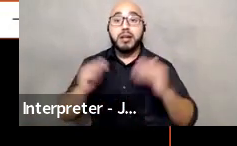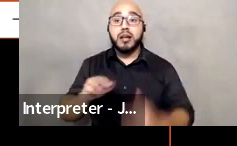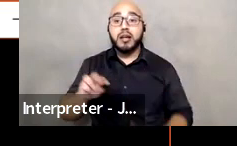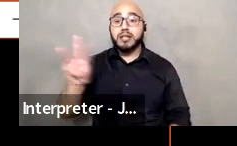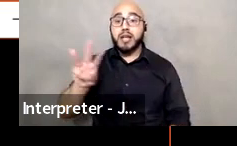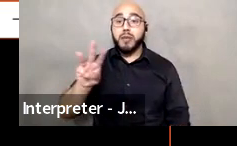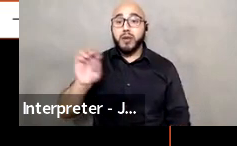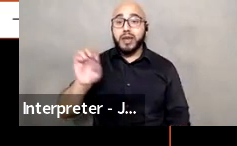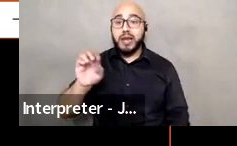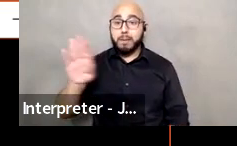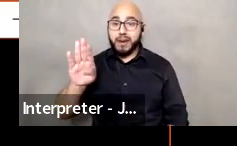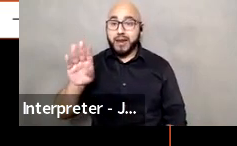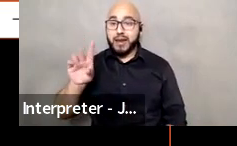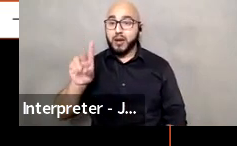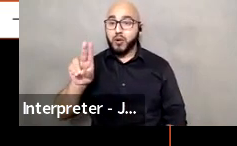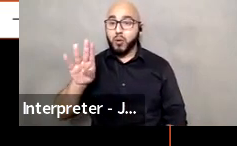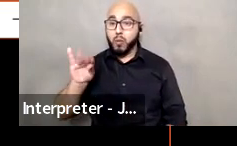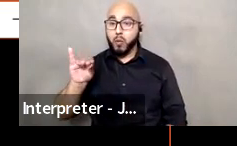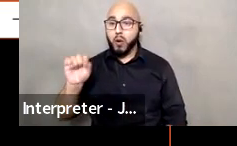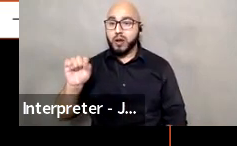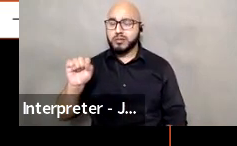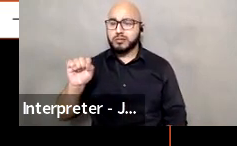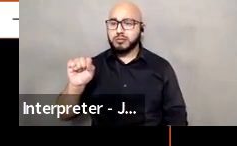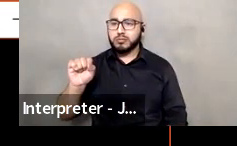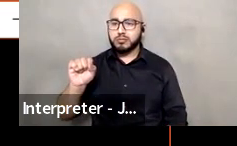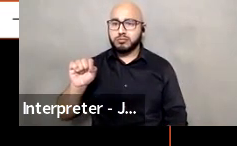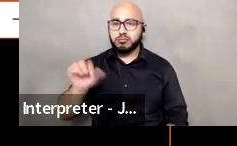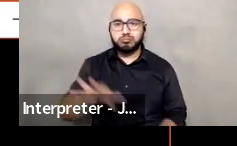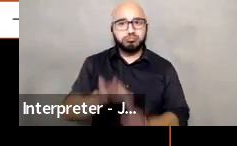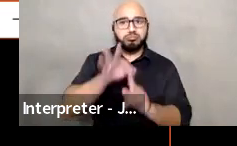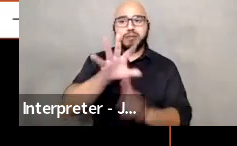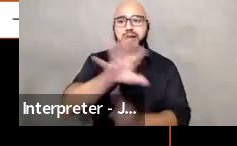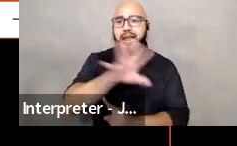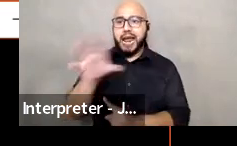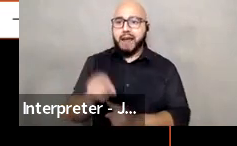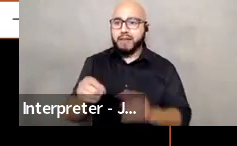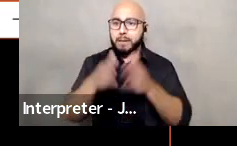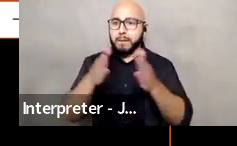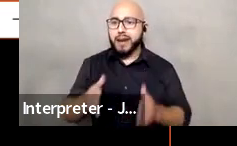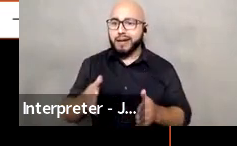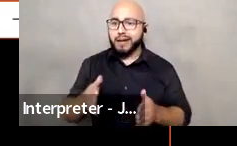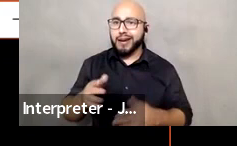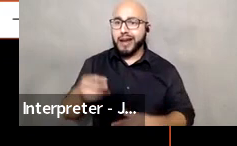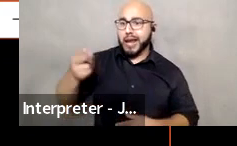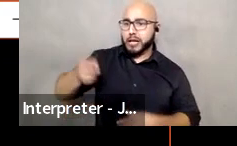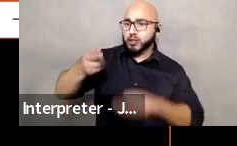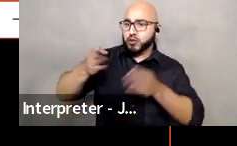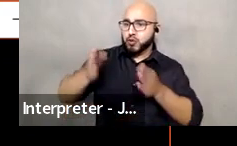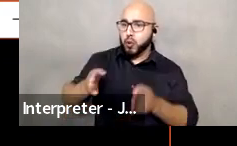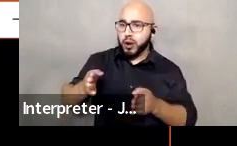African-American historians at this time, one of the greatest historians. We've ever. Had.